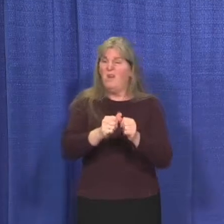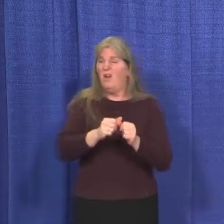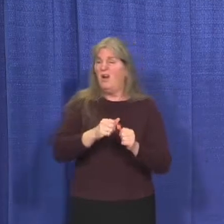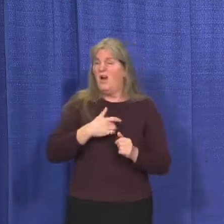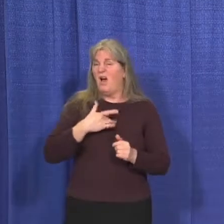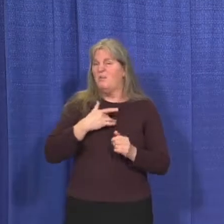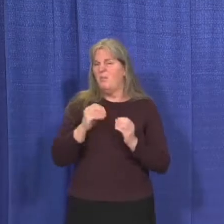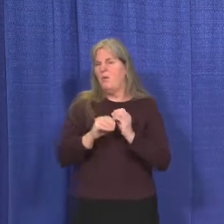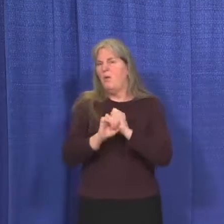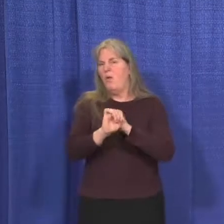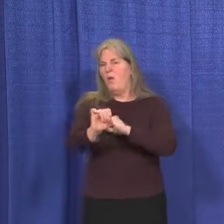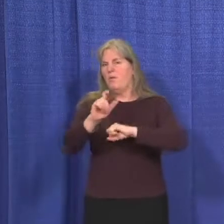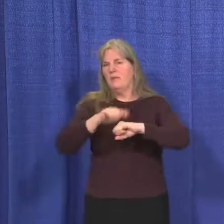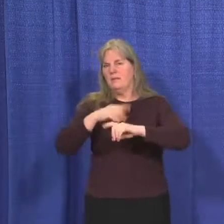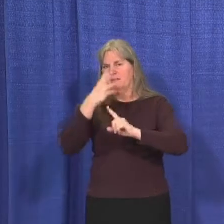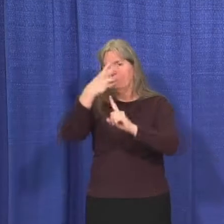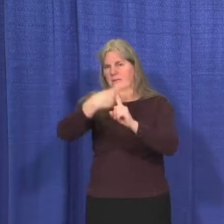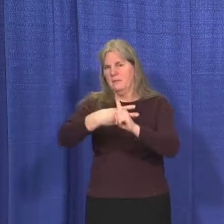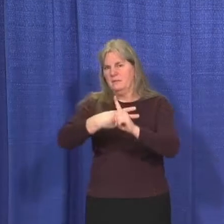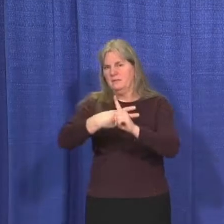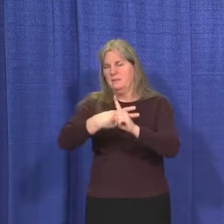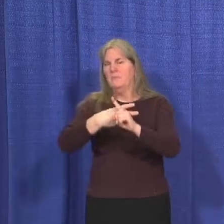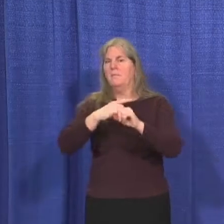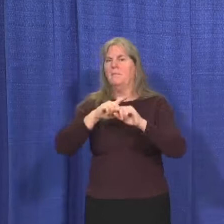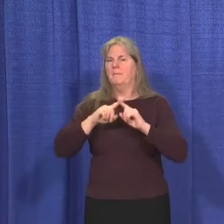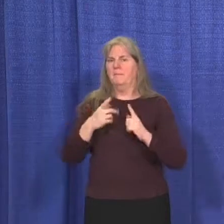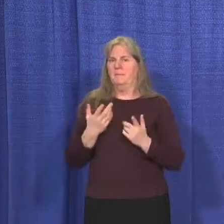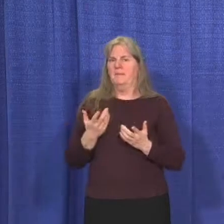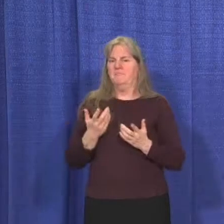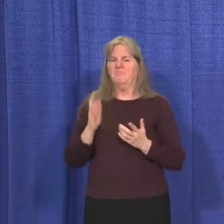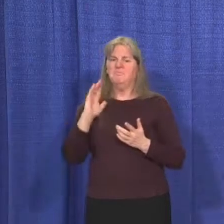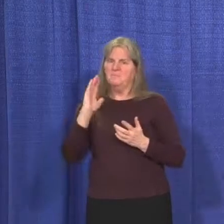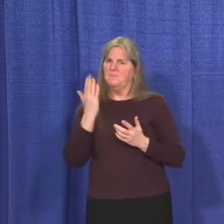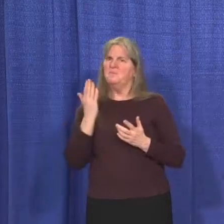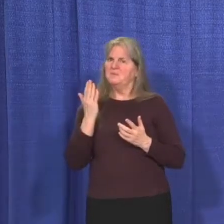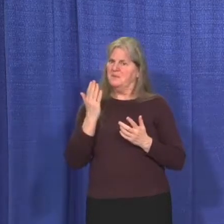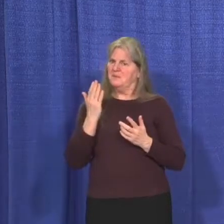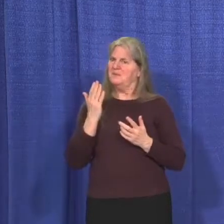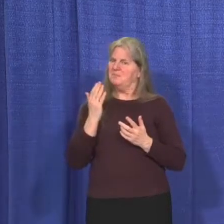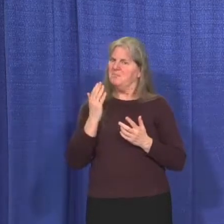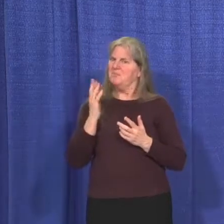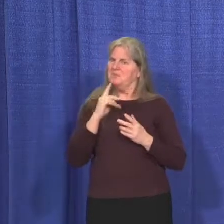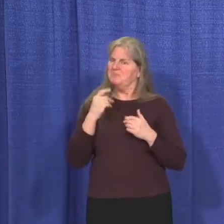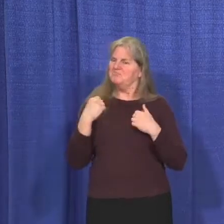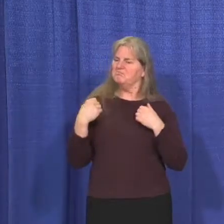I think it is going to be durable for longer based on the robustness of the immune